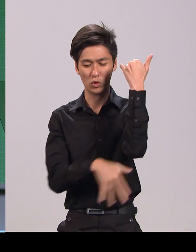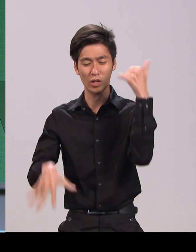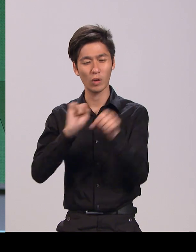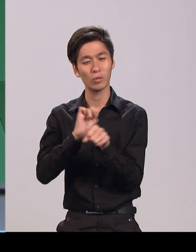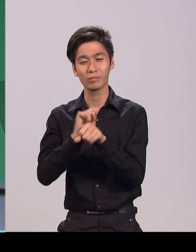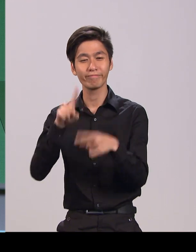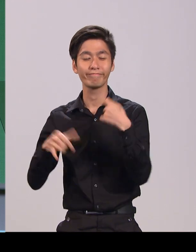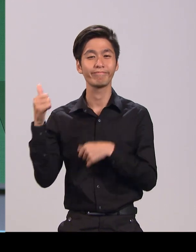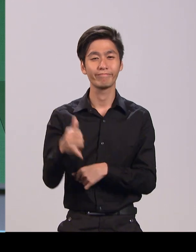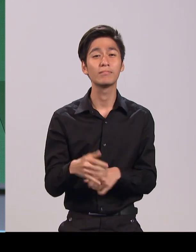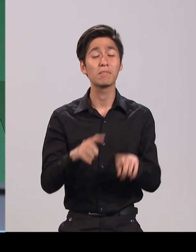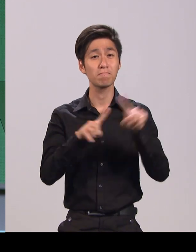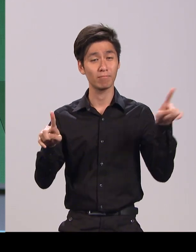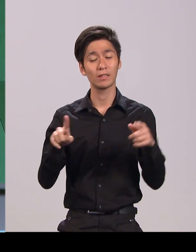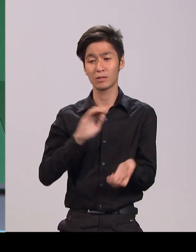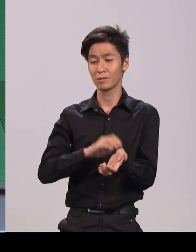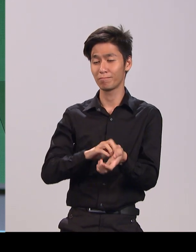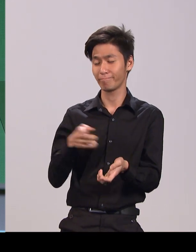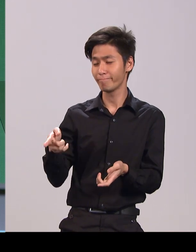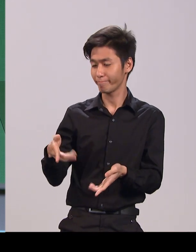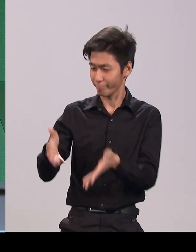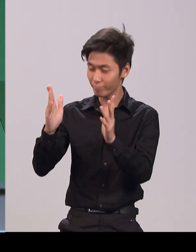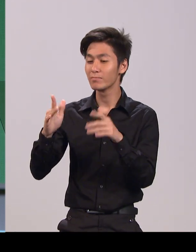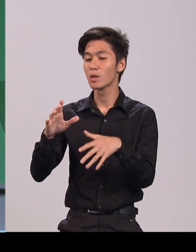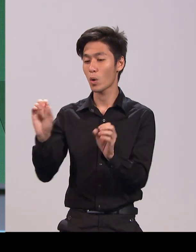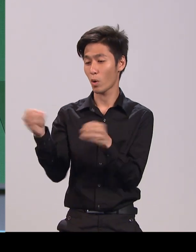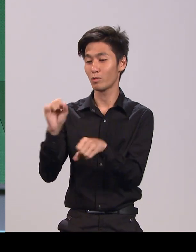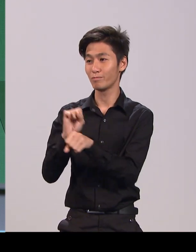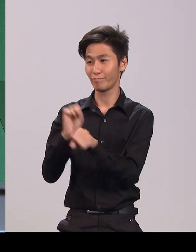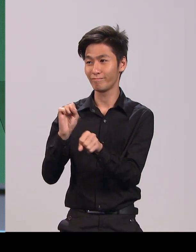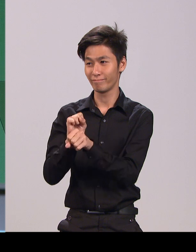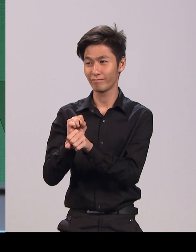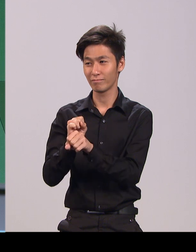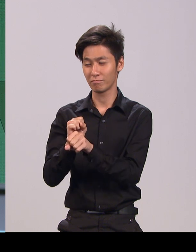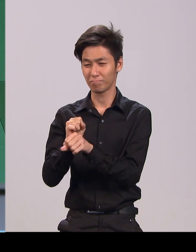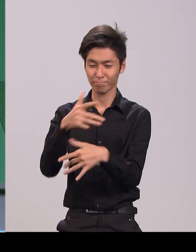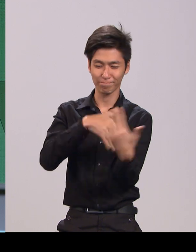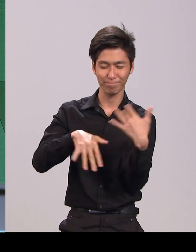But they have given him the go-ahead to do office work, with minimum interaction.